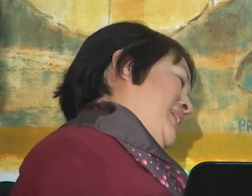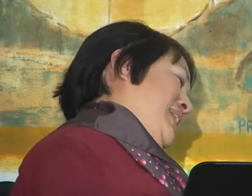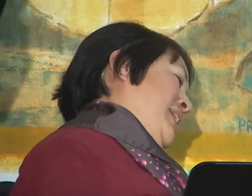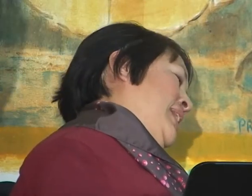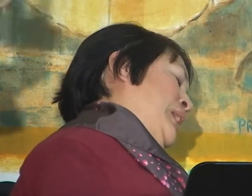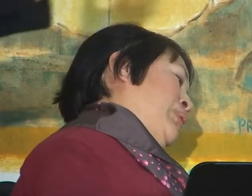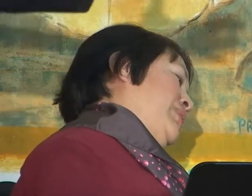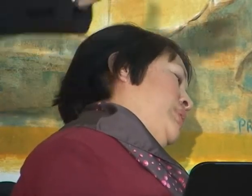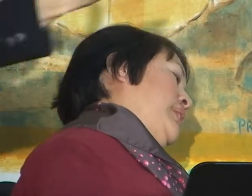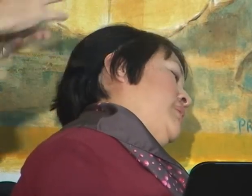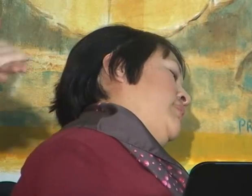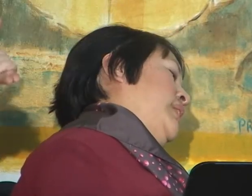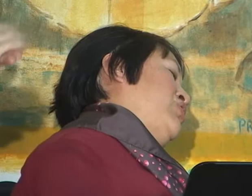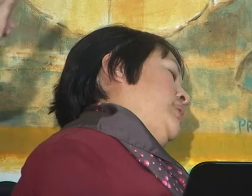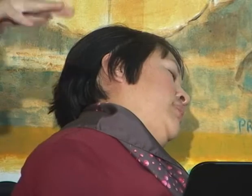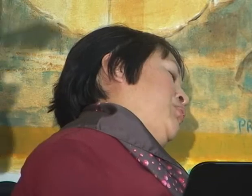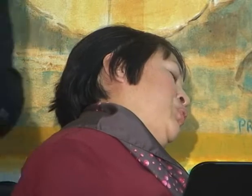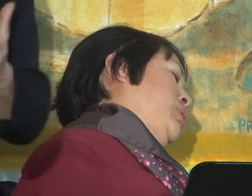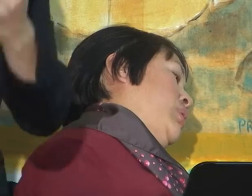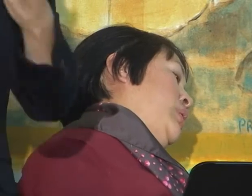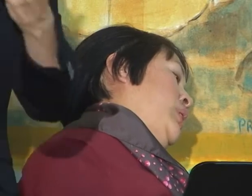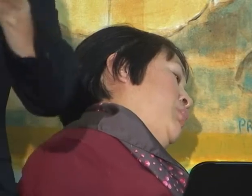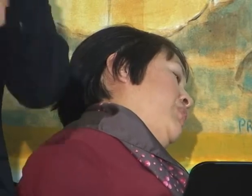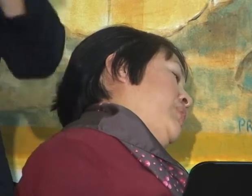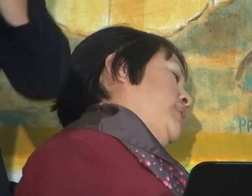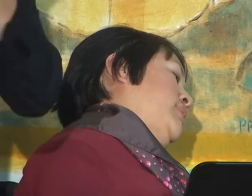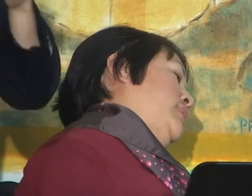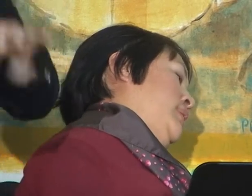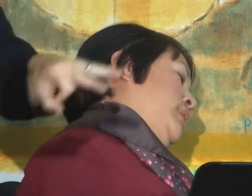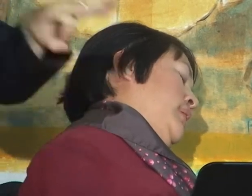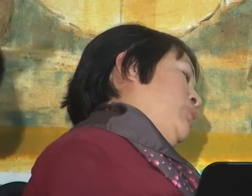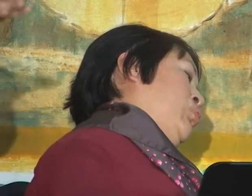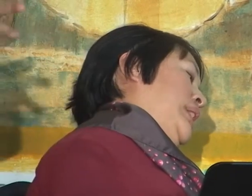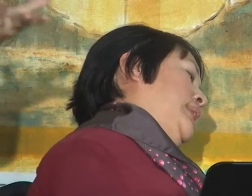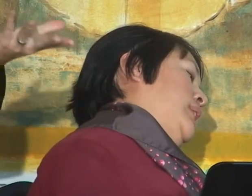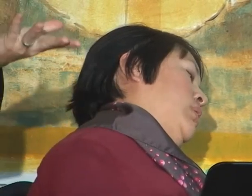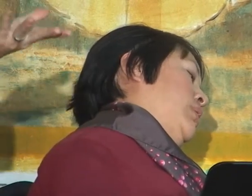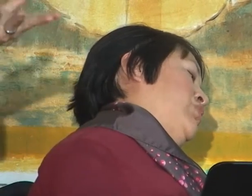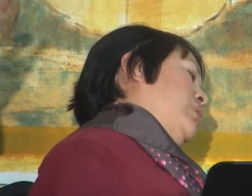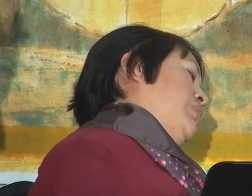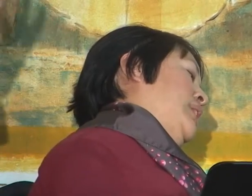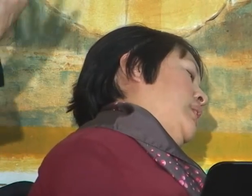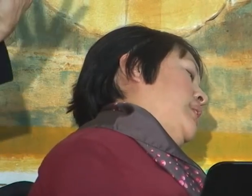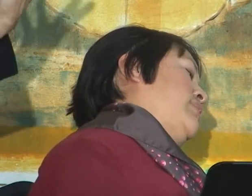Uh, however, today's discussion is an important one on a number of fronts. It's widely acknowledged and recognized